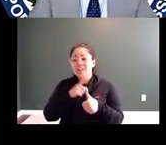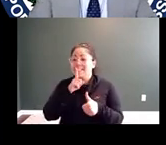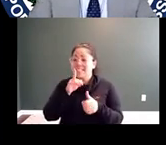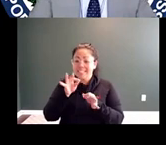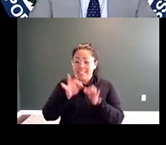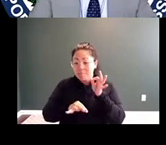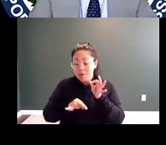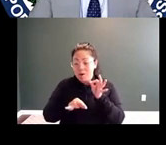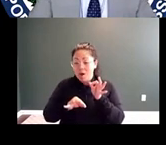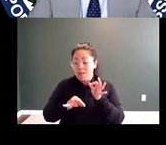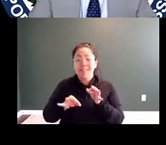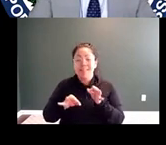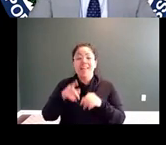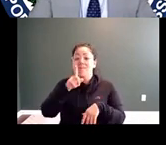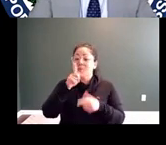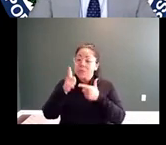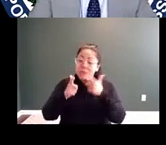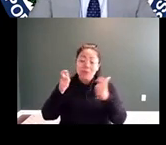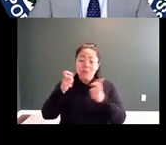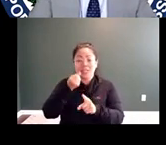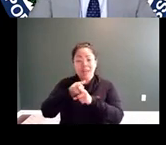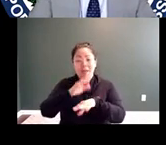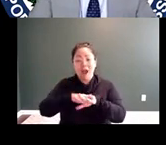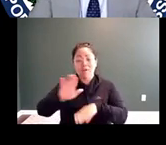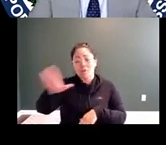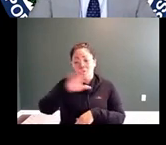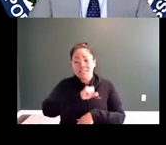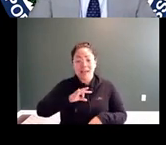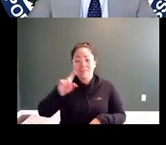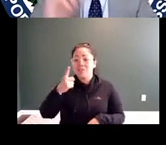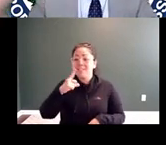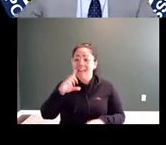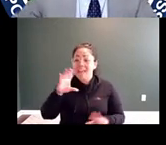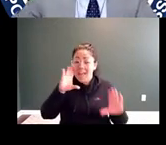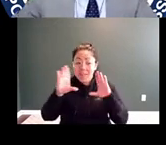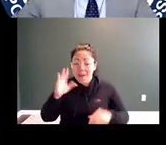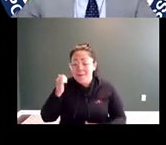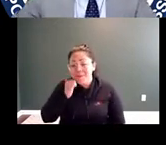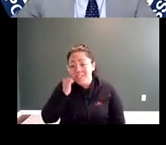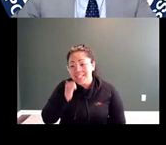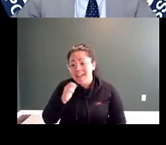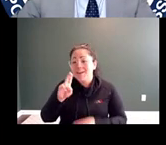but it really can have a huge impact on your staff. It's simply saying hello every day, and using the person's first name,